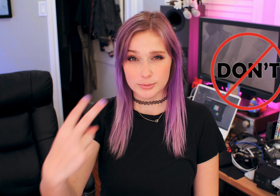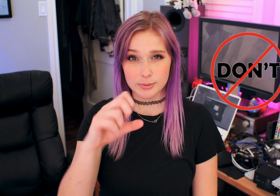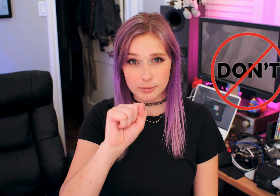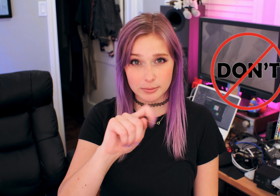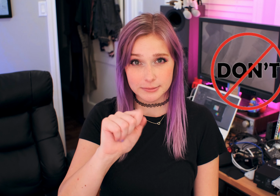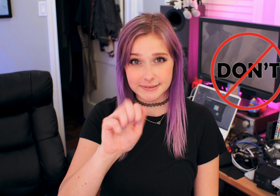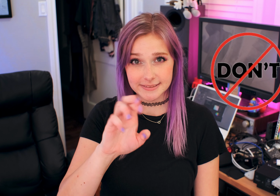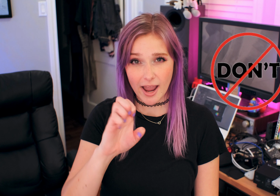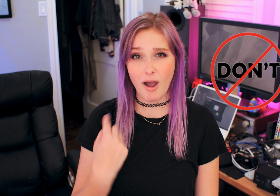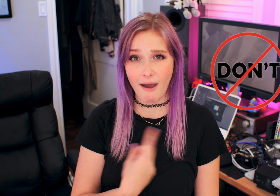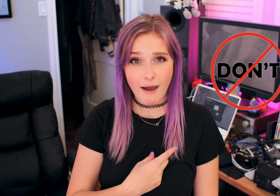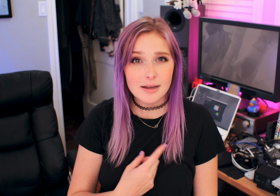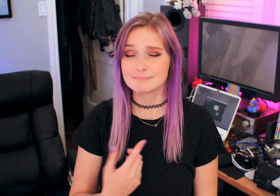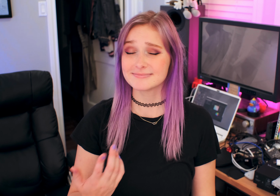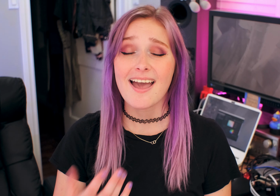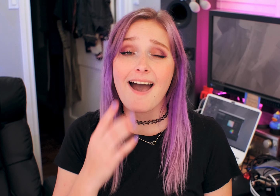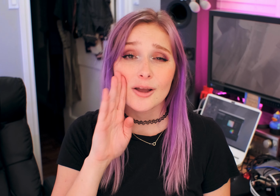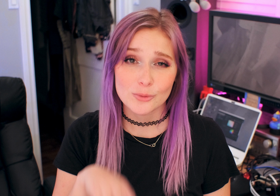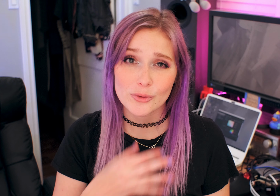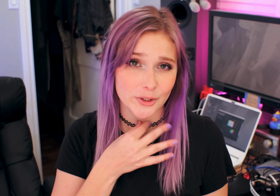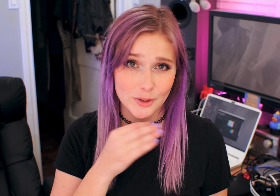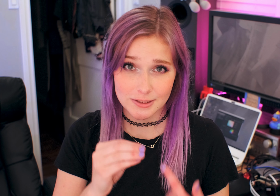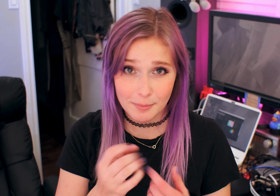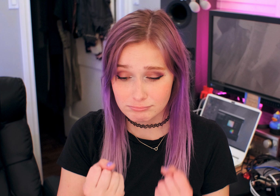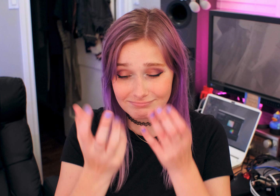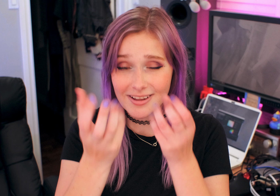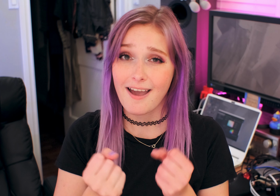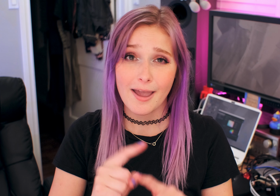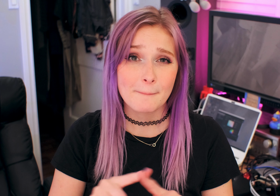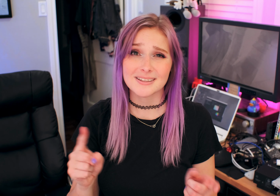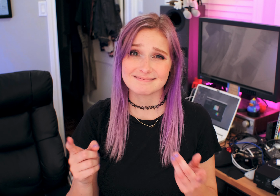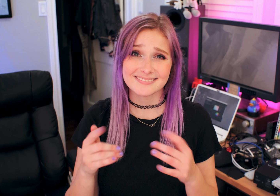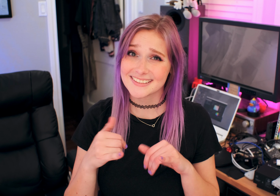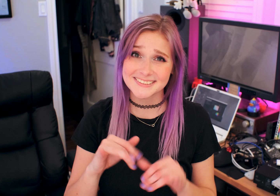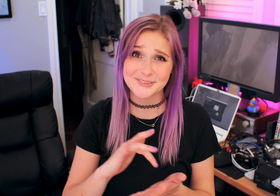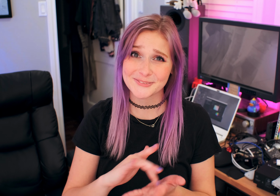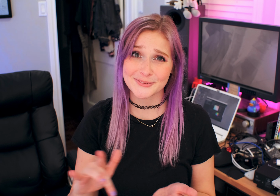Stare at us, I know you are curious about me signing, but it's still rude.